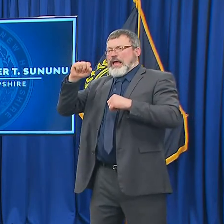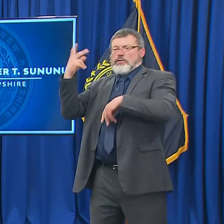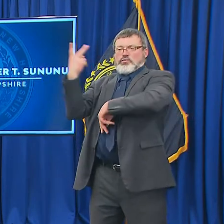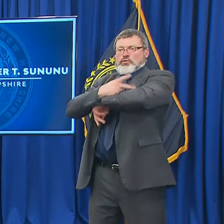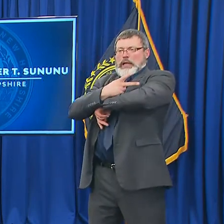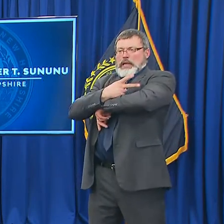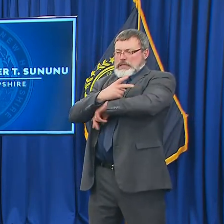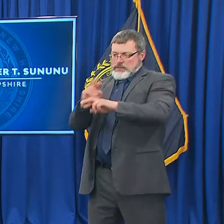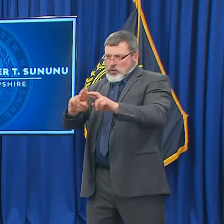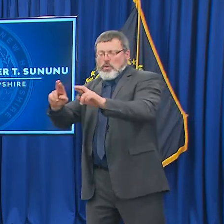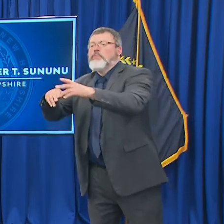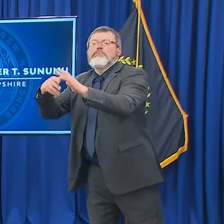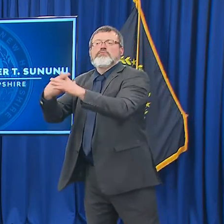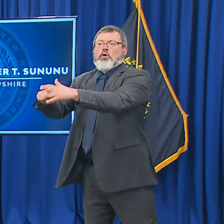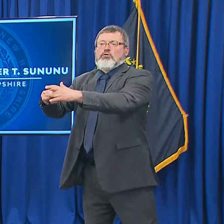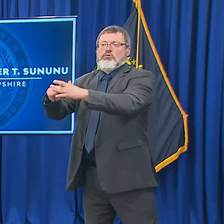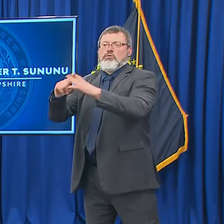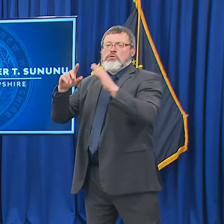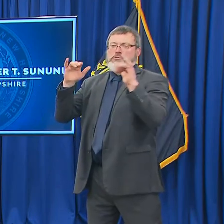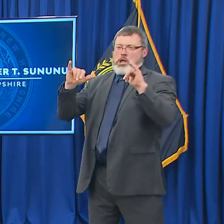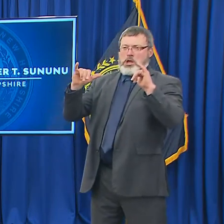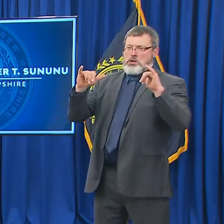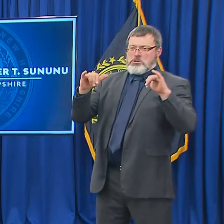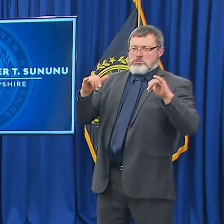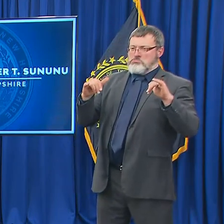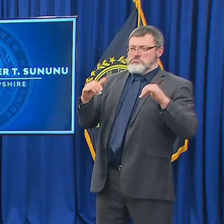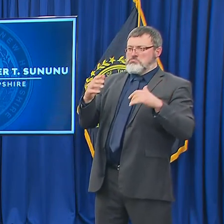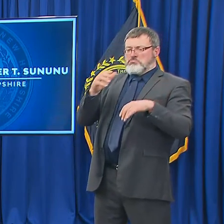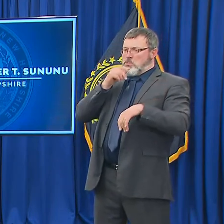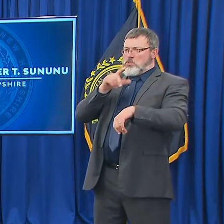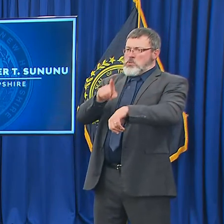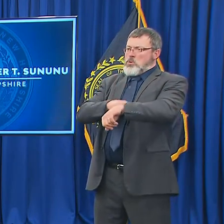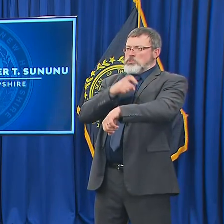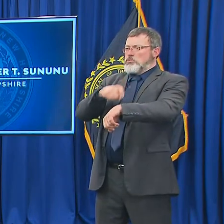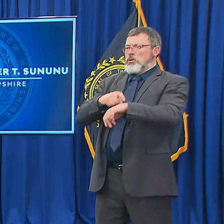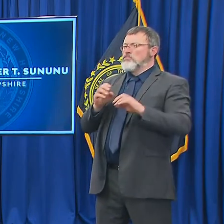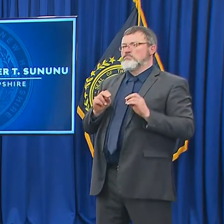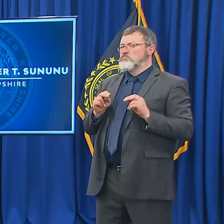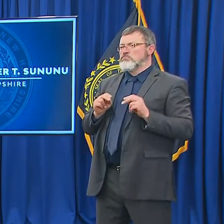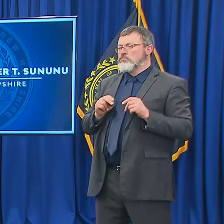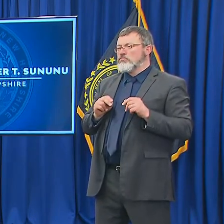in place so that three weeks from now, we are in a better place hospitalization